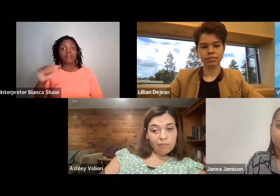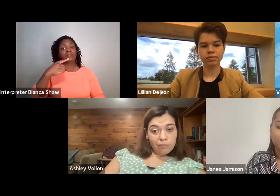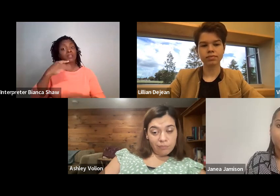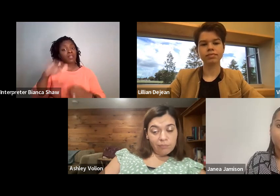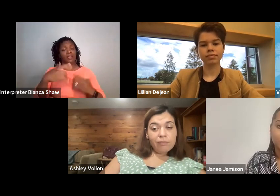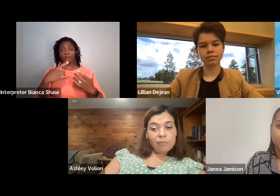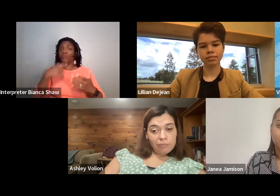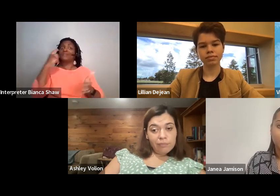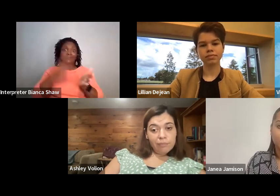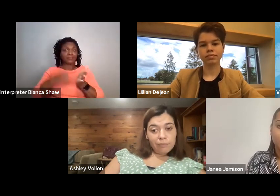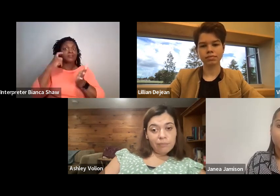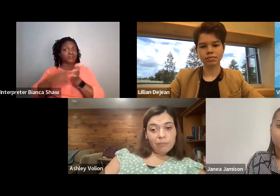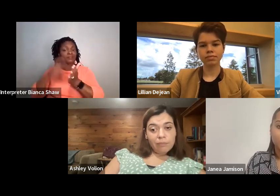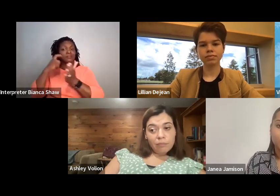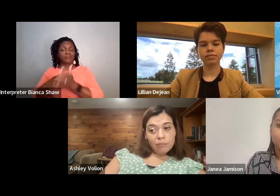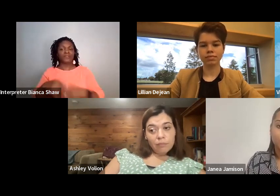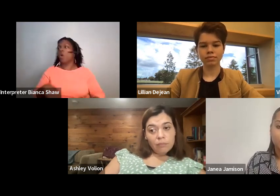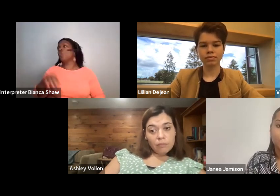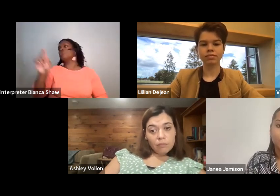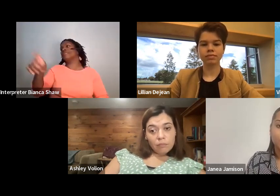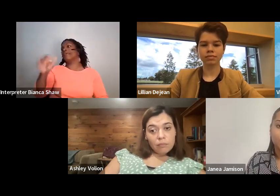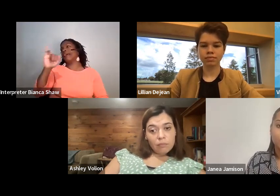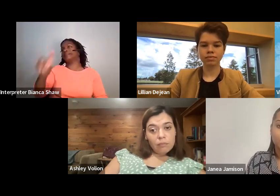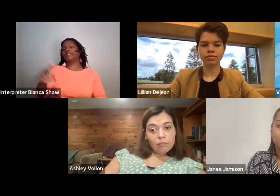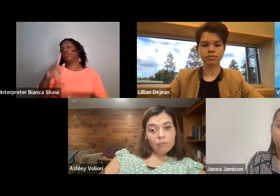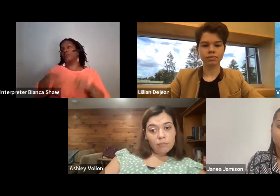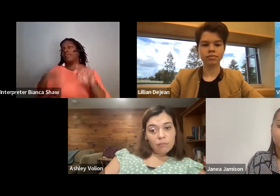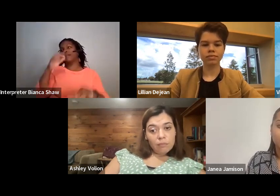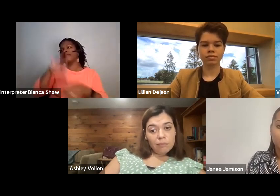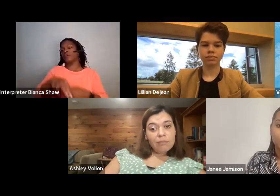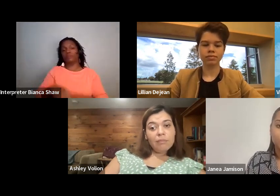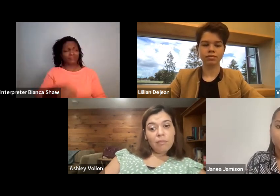Saying, Oh, you need an idea or you can't vote not true in Louisiana you can sign an affidavit.